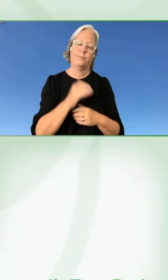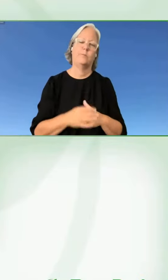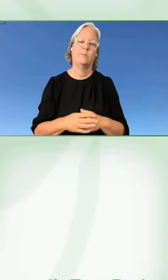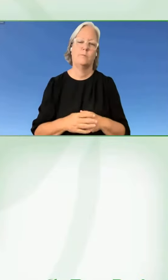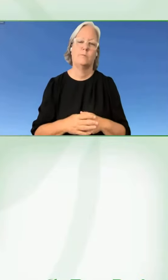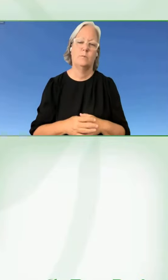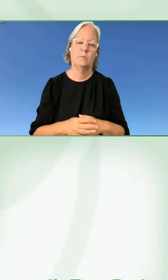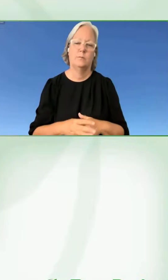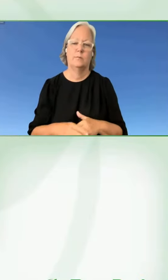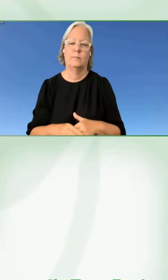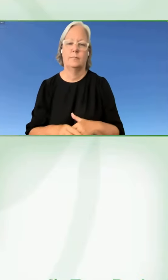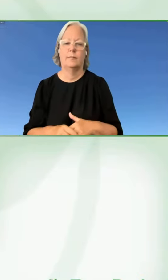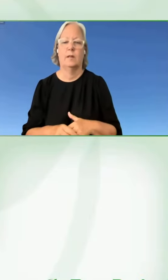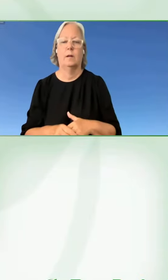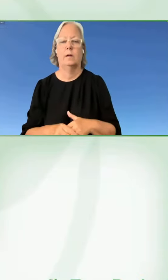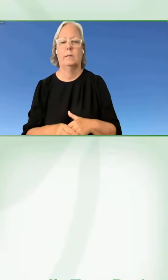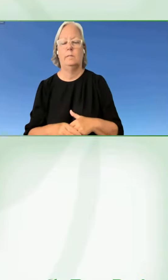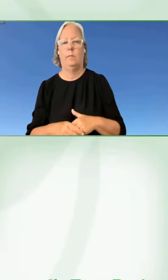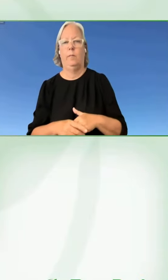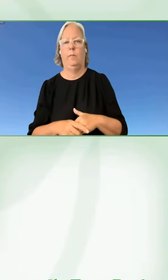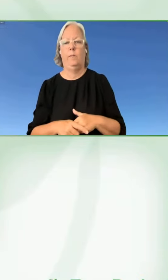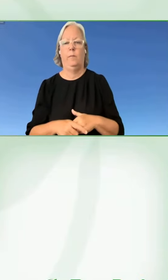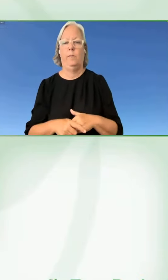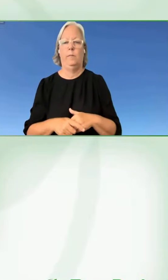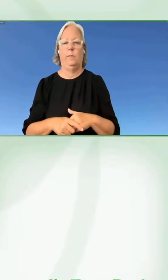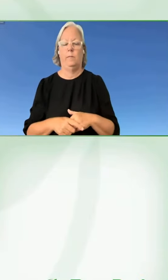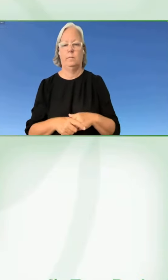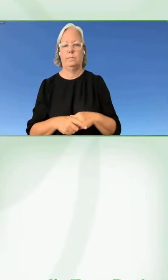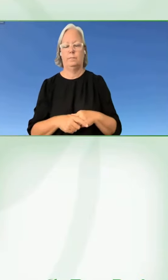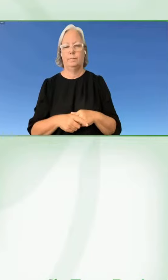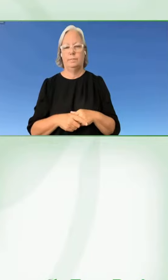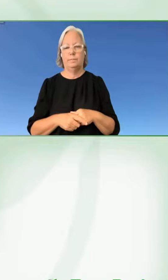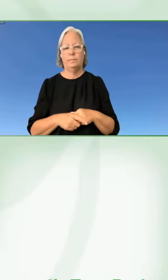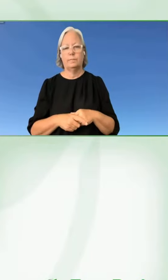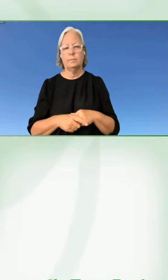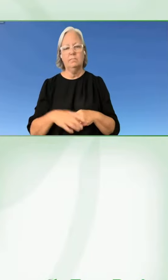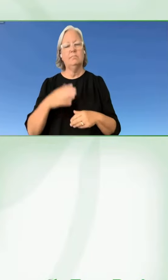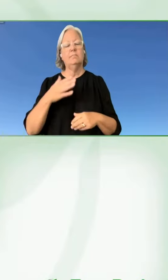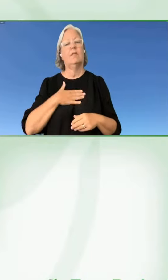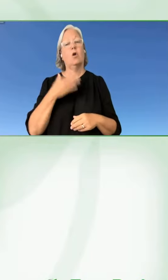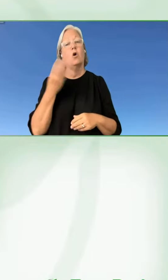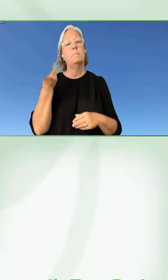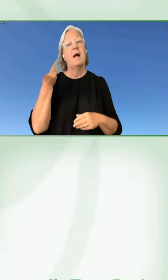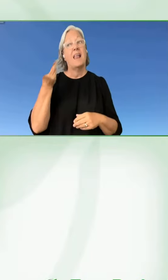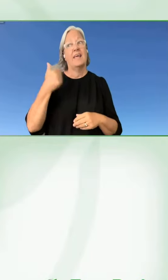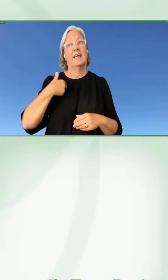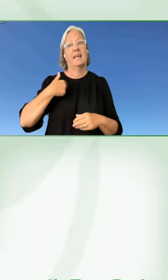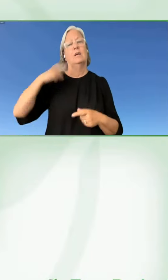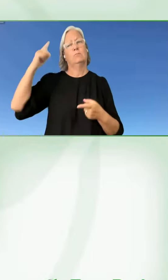It is a proprietary product of Continual Engine.